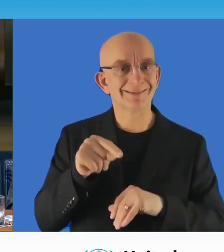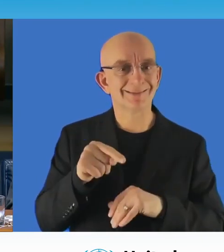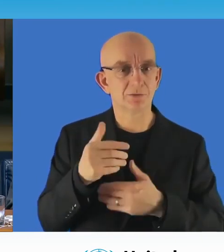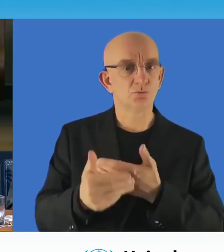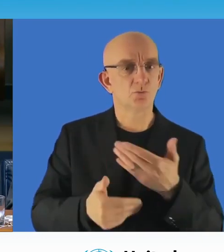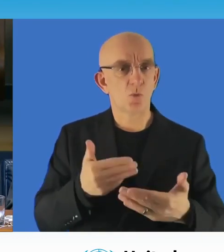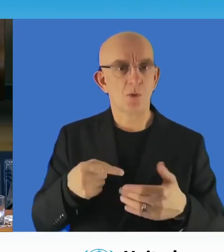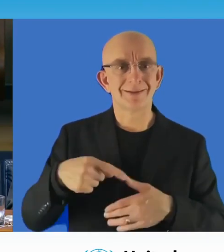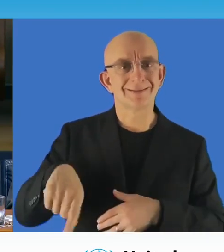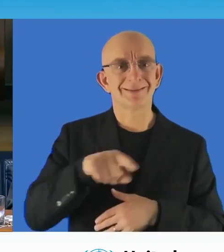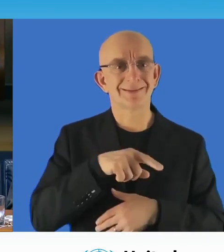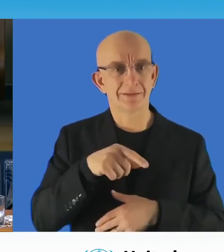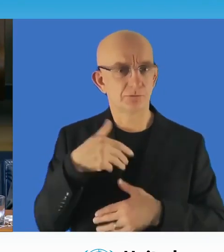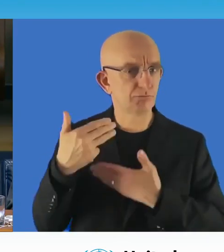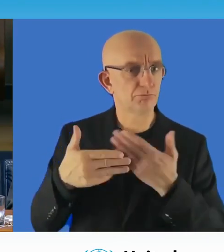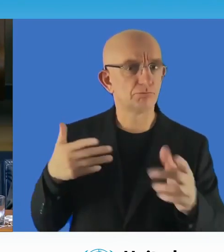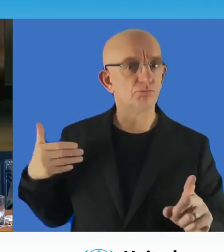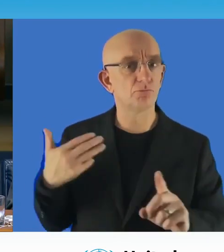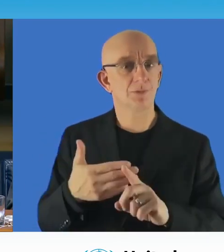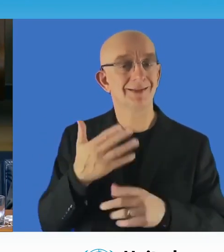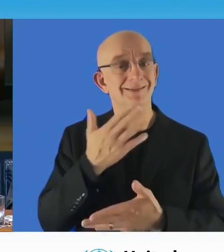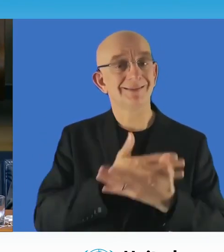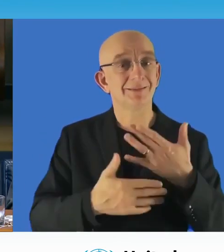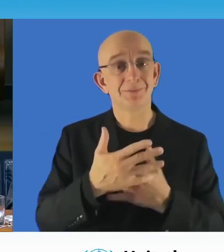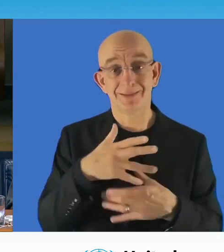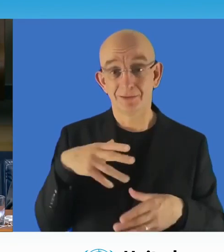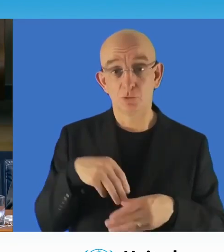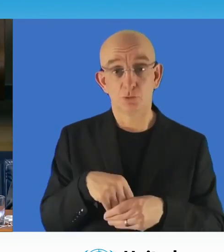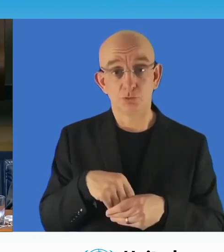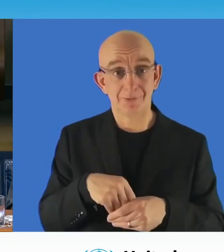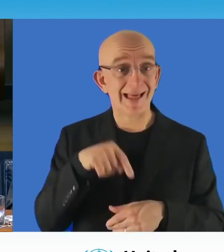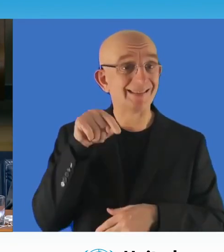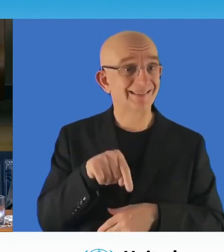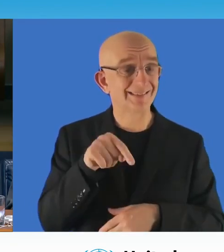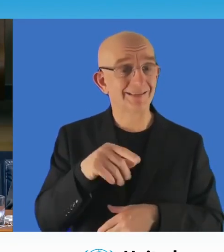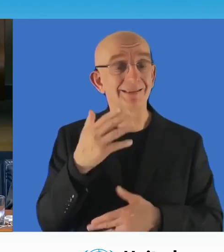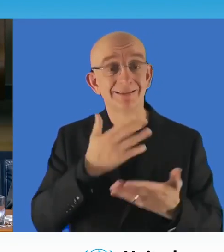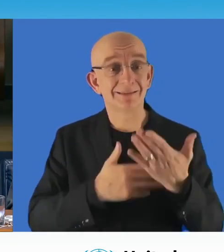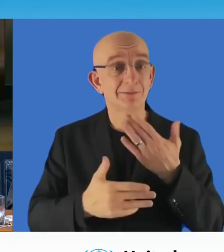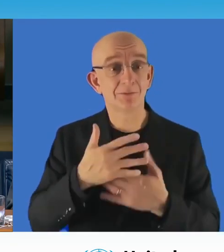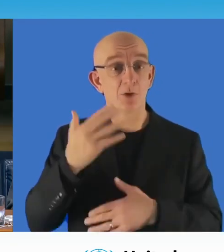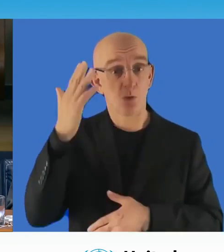we have an online course which is mandatory throughout um our Organization for staff where